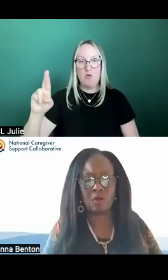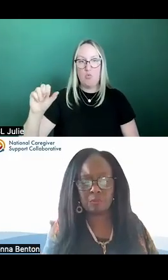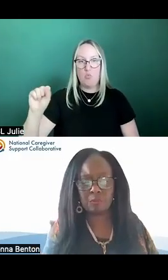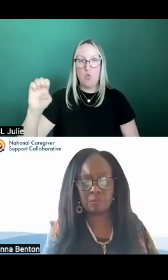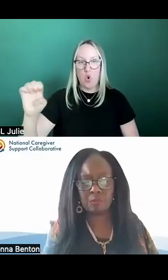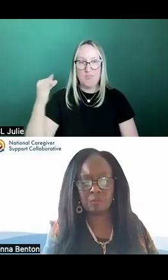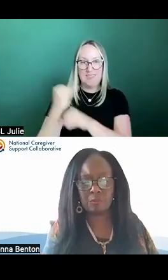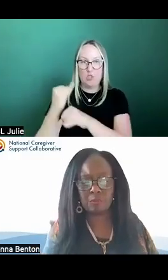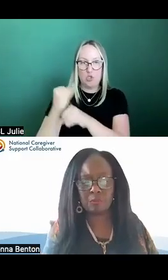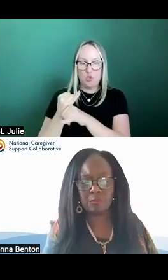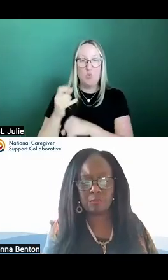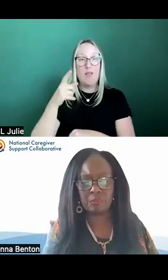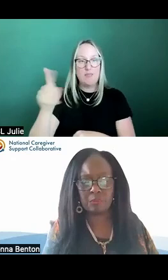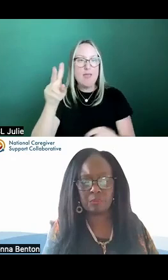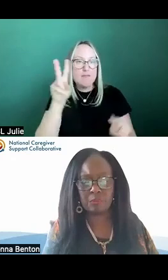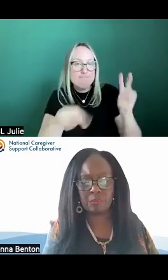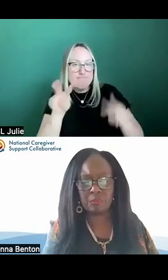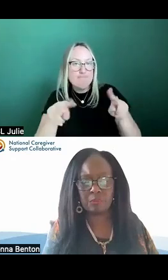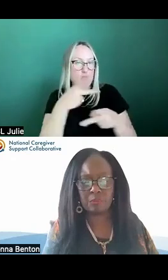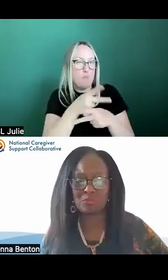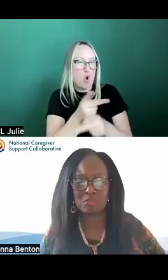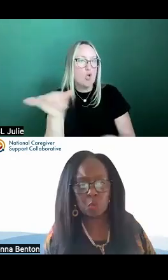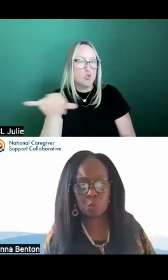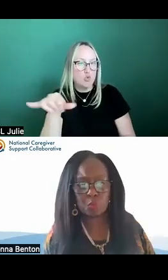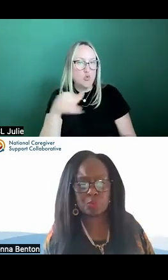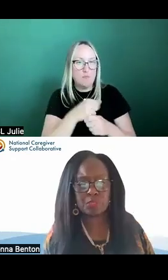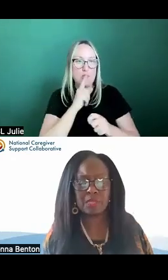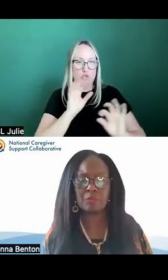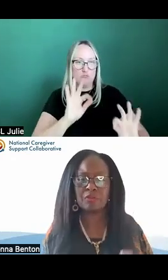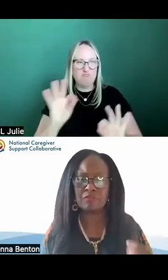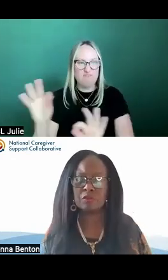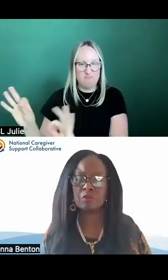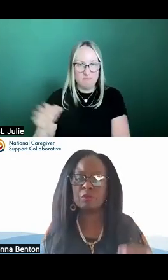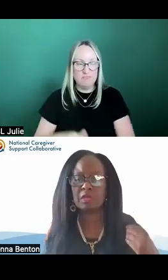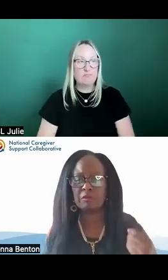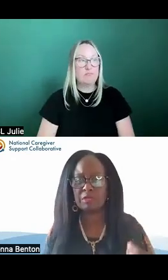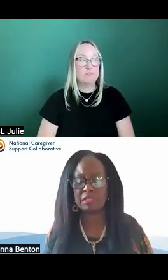are going to be developed through this group. So that we have these workgroups and they review,